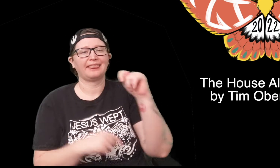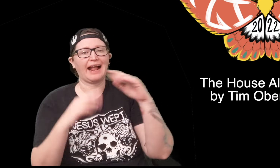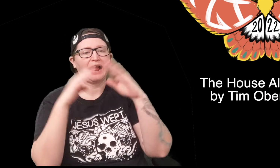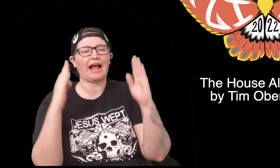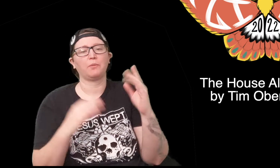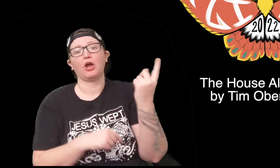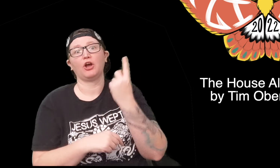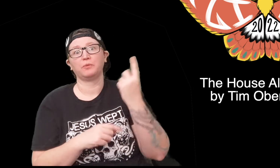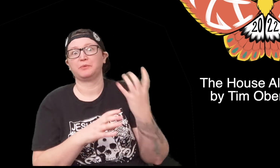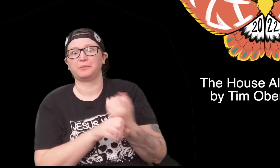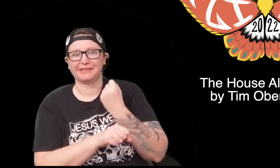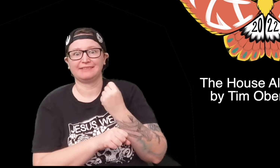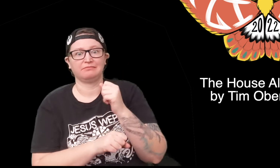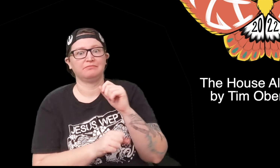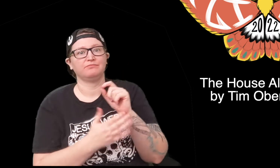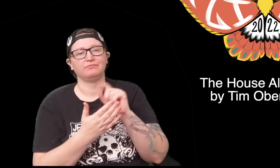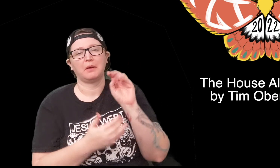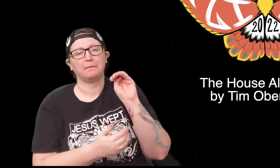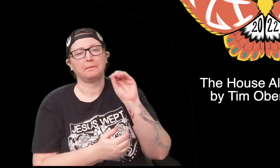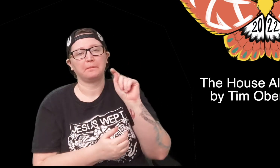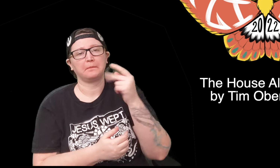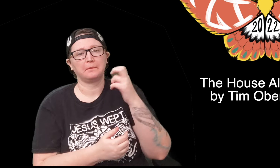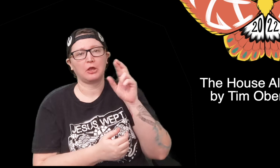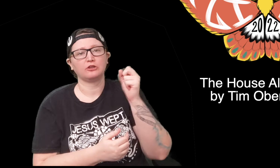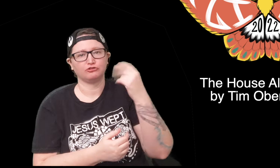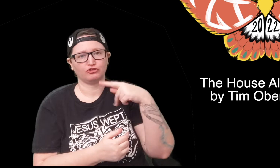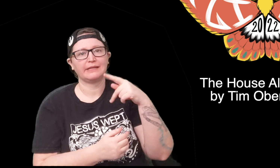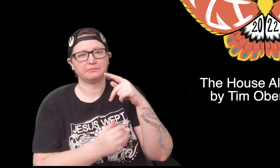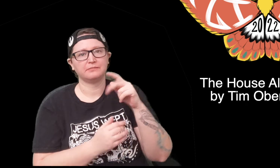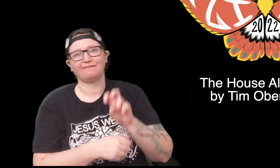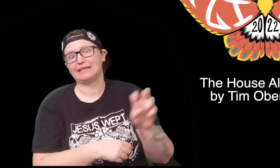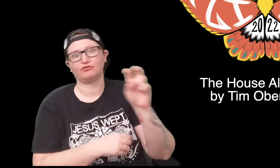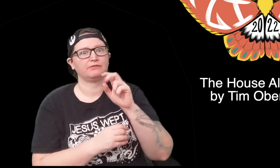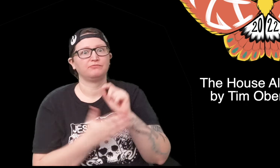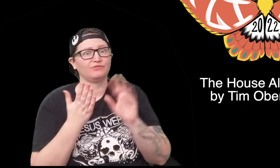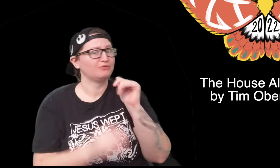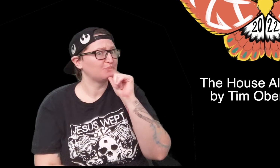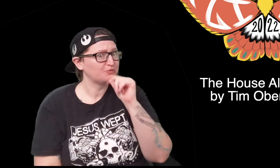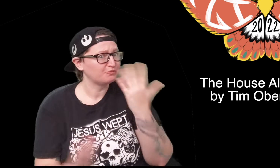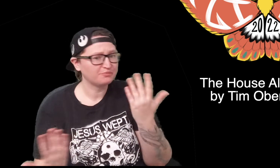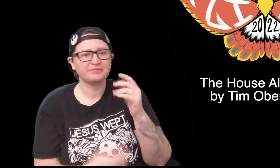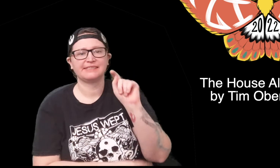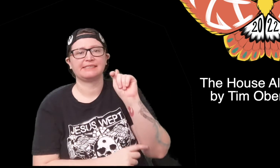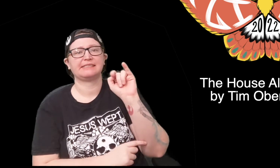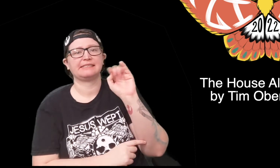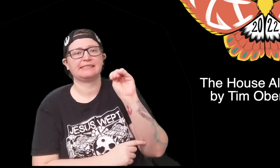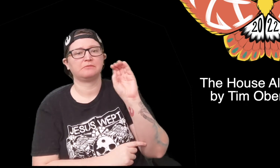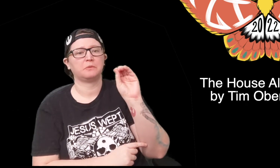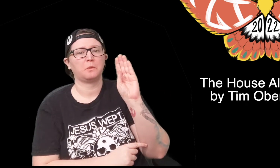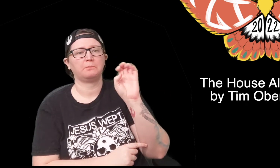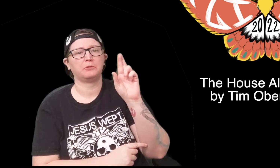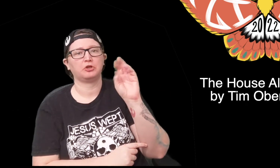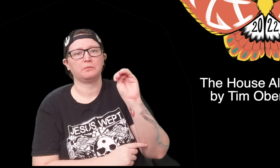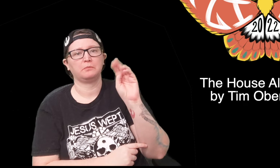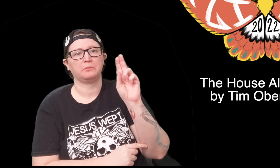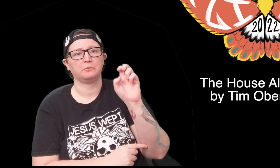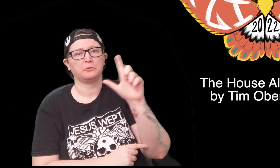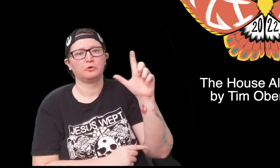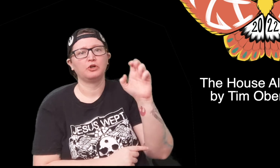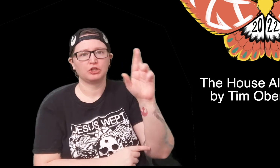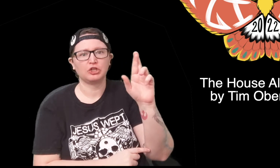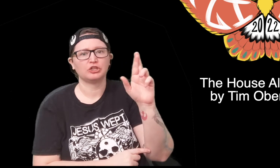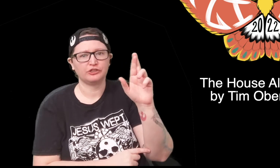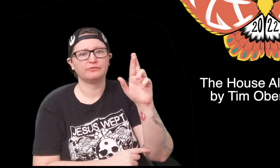Next is The House Always Wins again a Mothership adventure written by Tim Obermueller